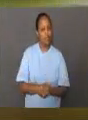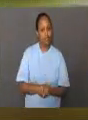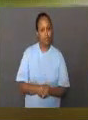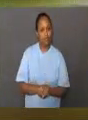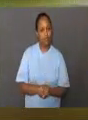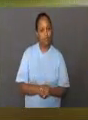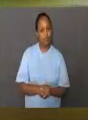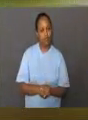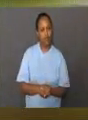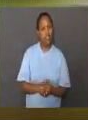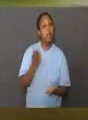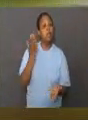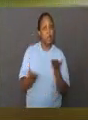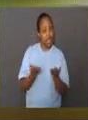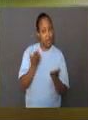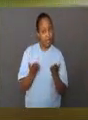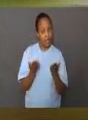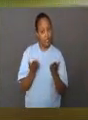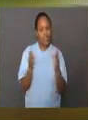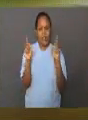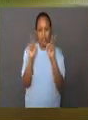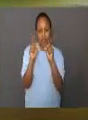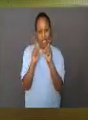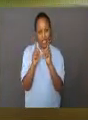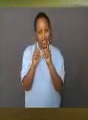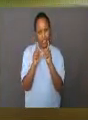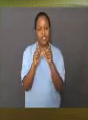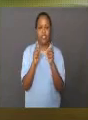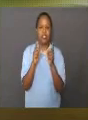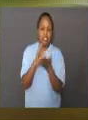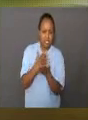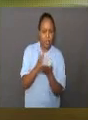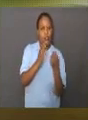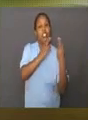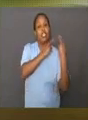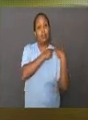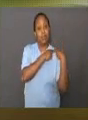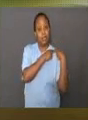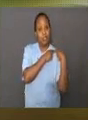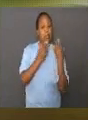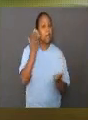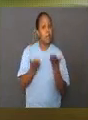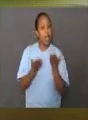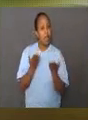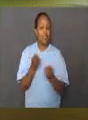perhaps a fair distribution of the responsibility might be something like this